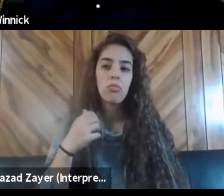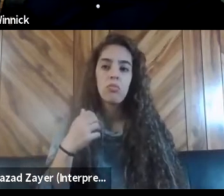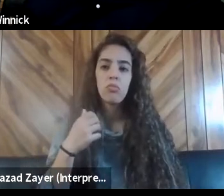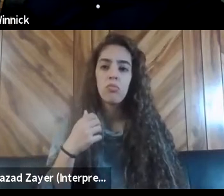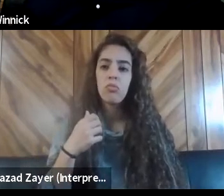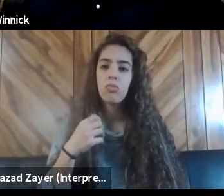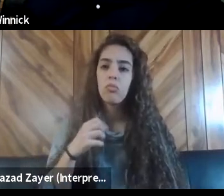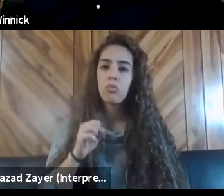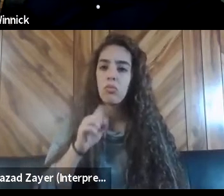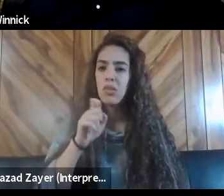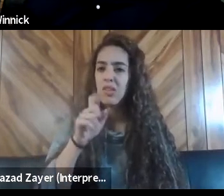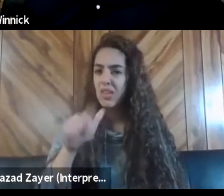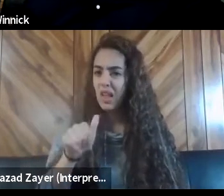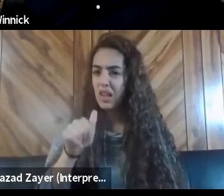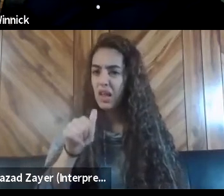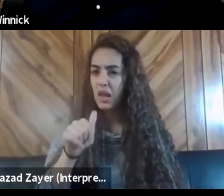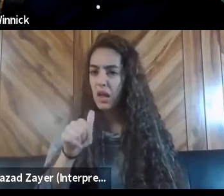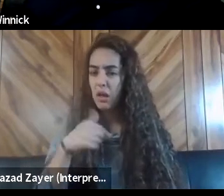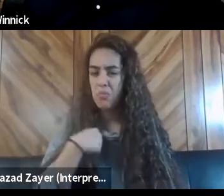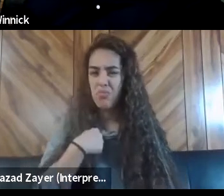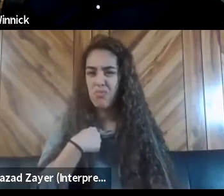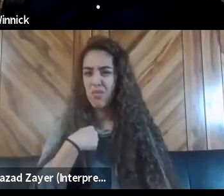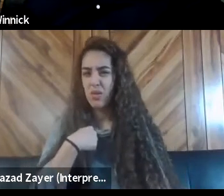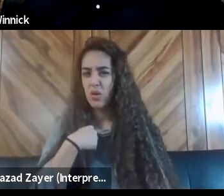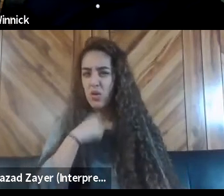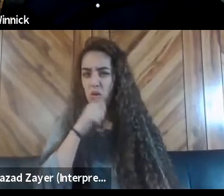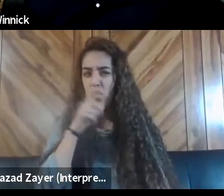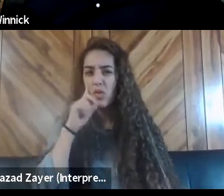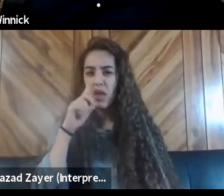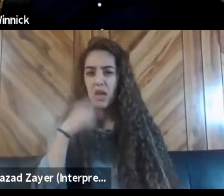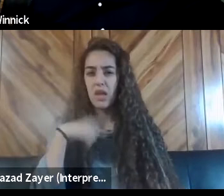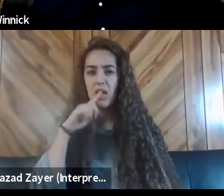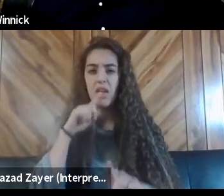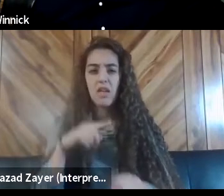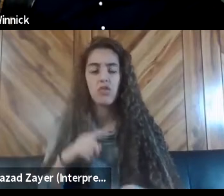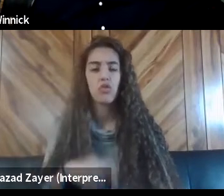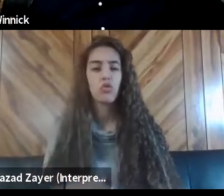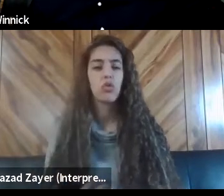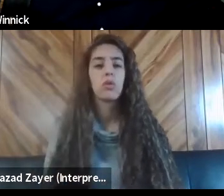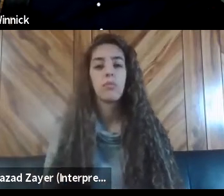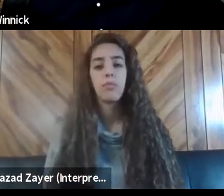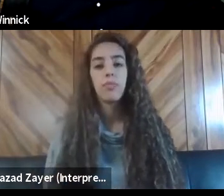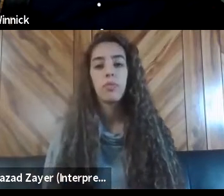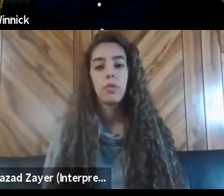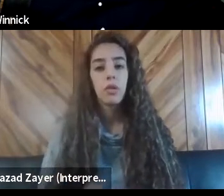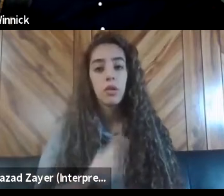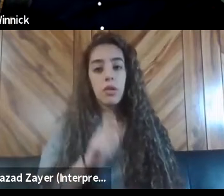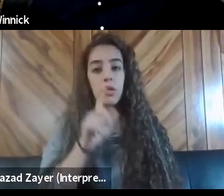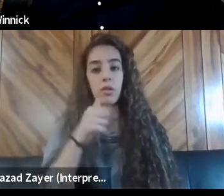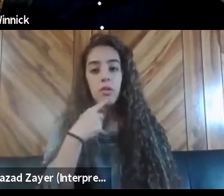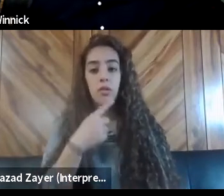didn't. But you can in the interest of time. Maybe you can